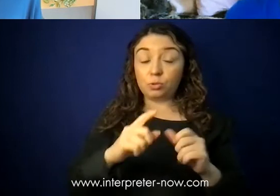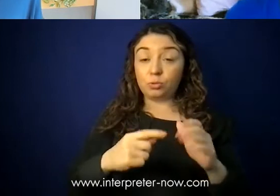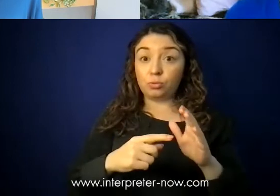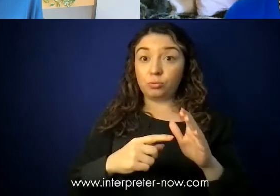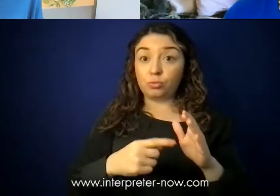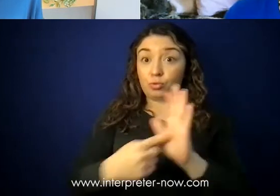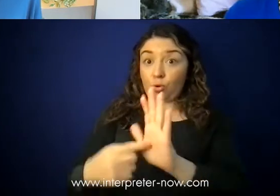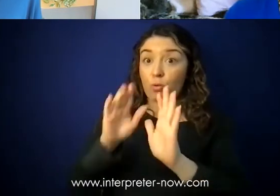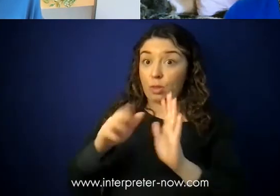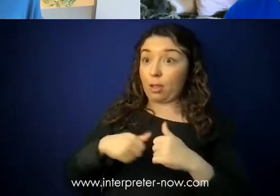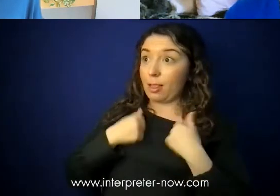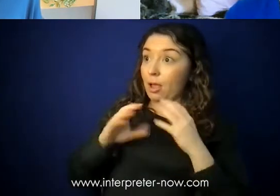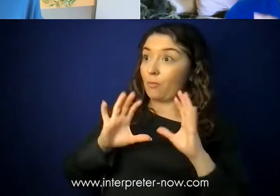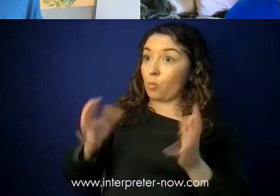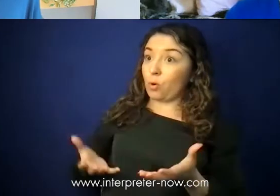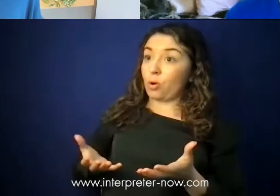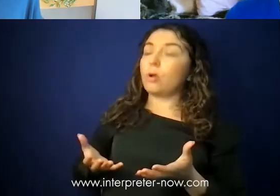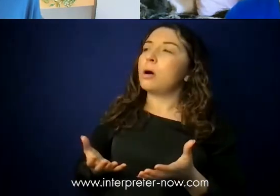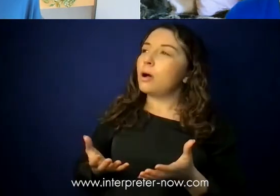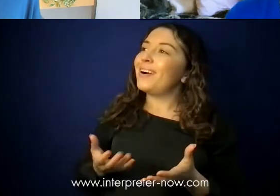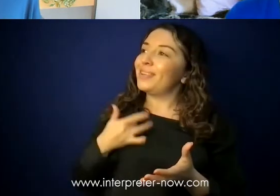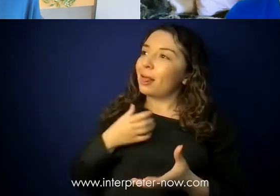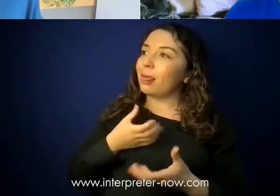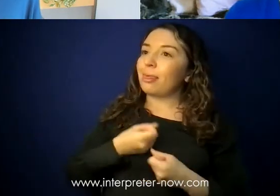will naturally intuitively build empathy.